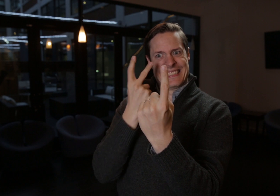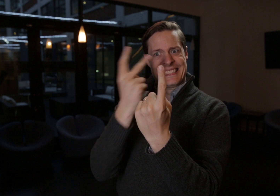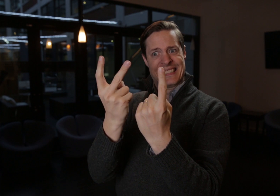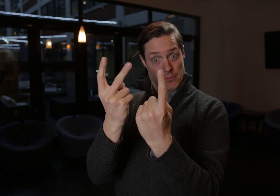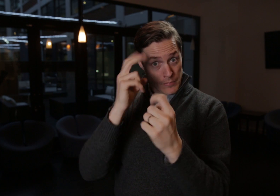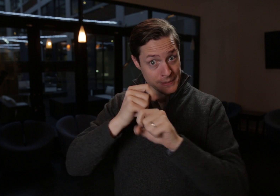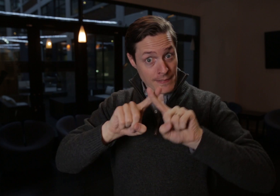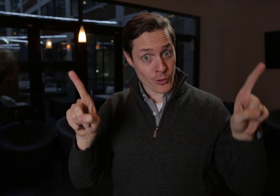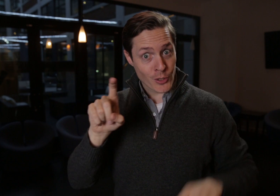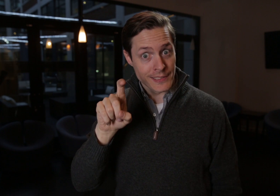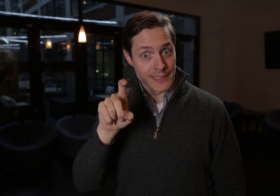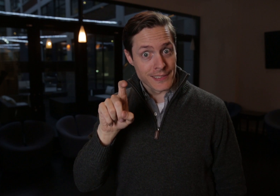would that make a difference?